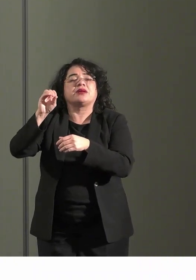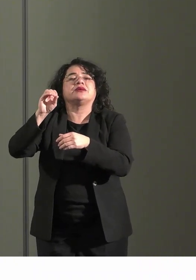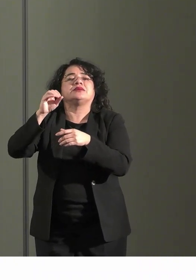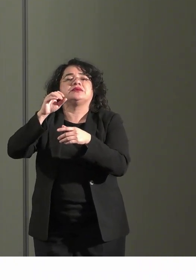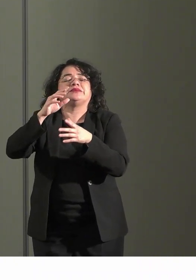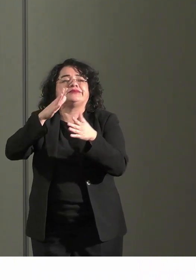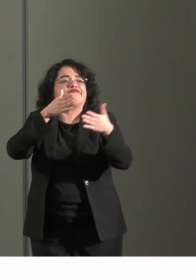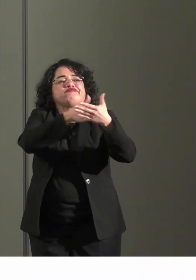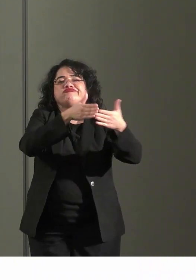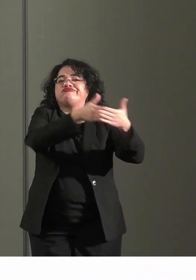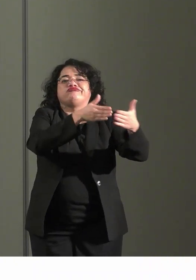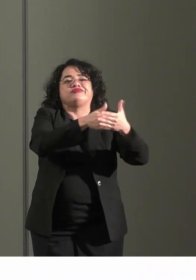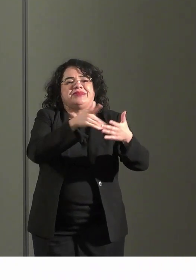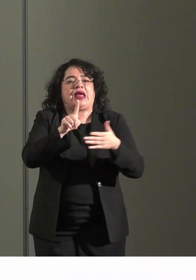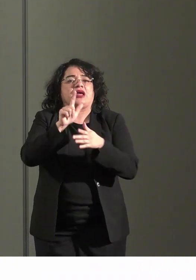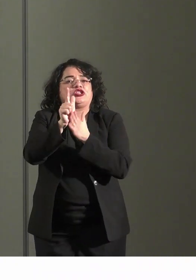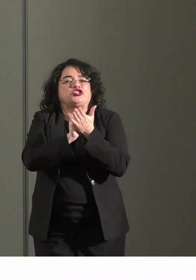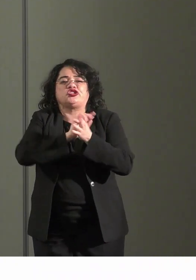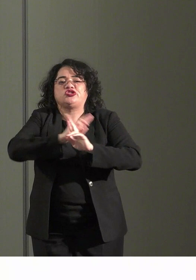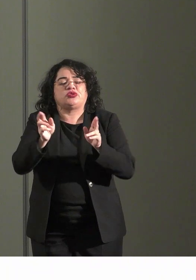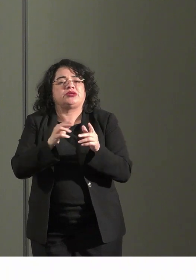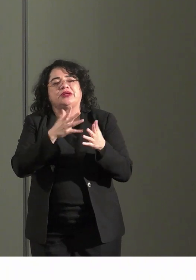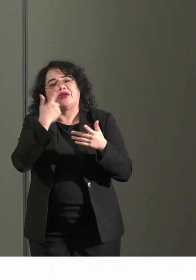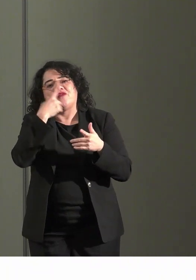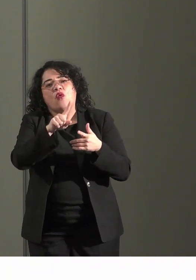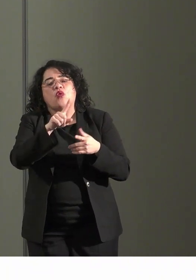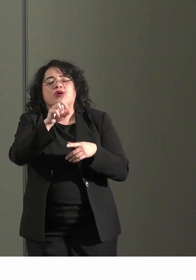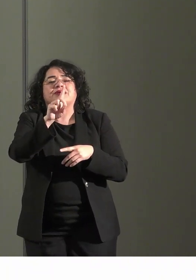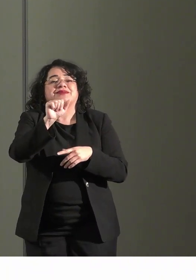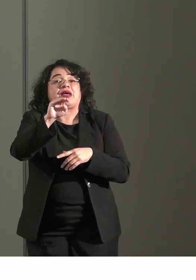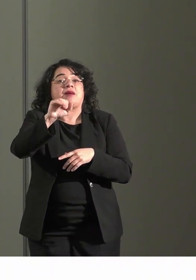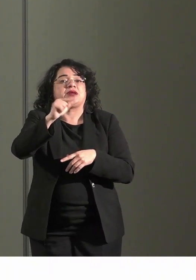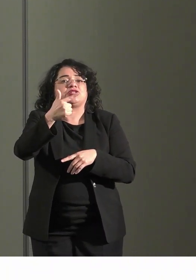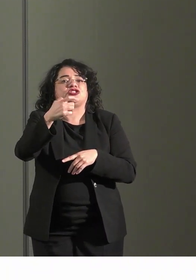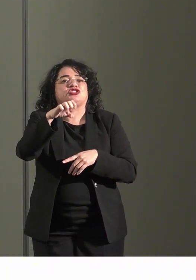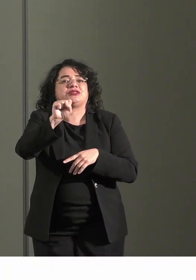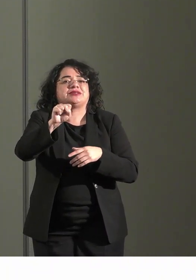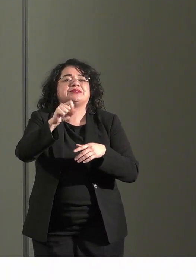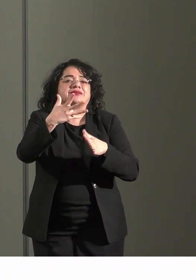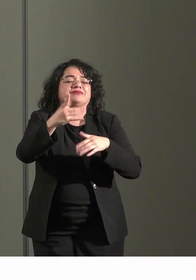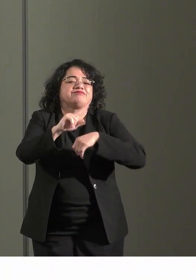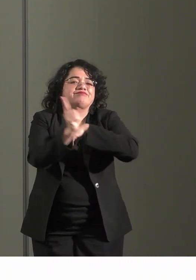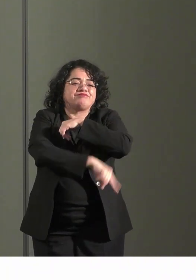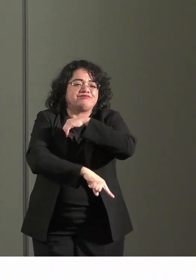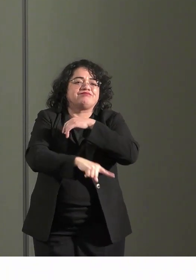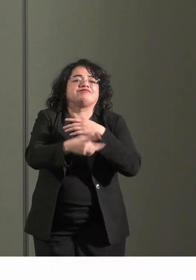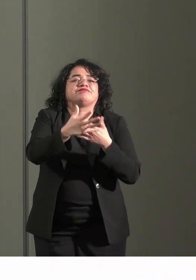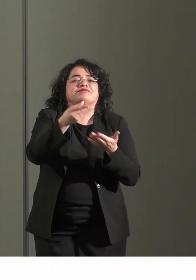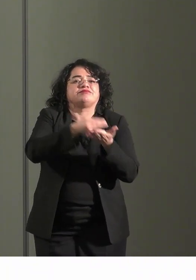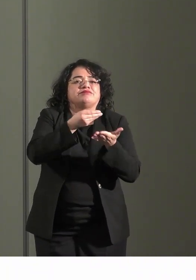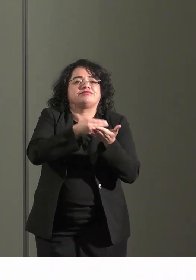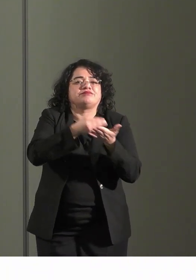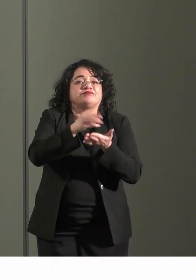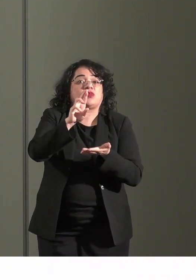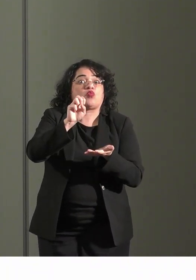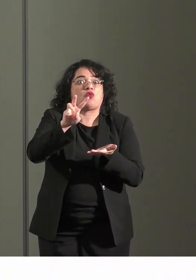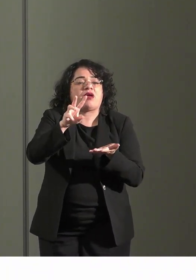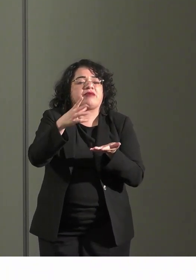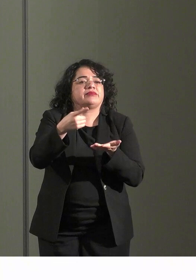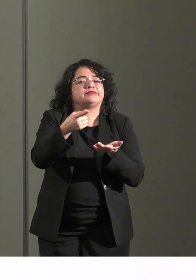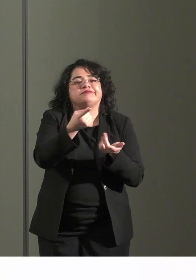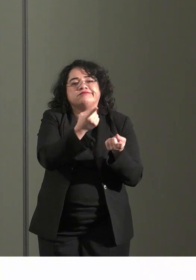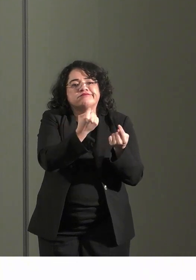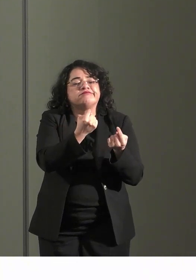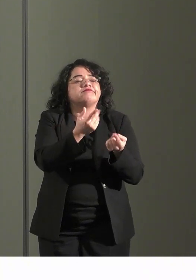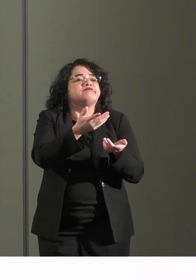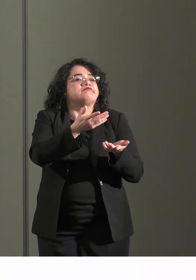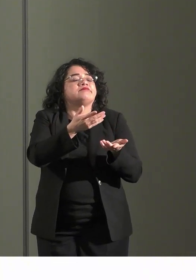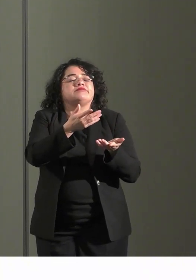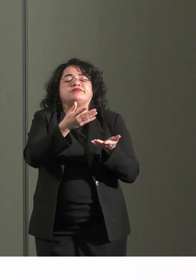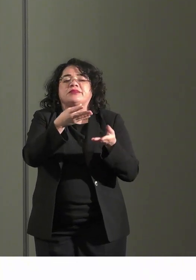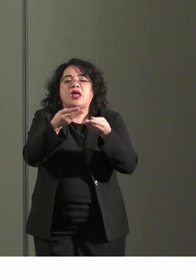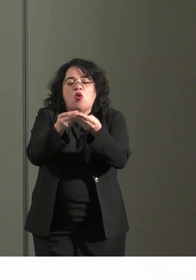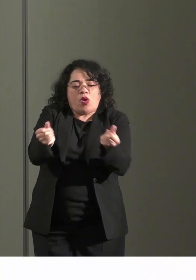that may be damages or kind of monetary remedies as well as remedies that require certain actions.